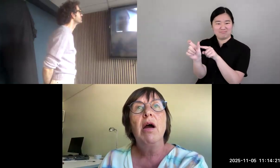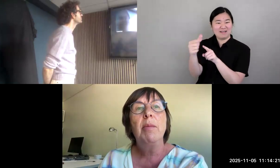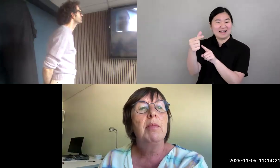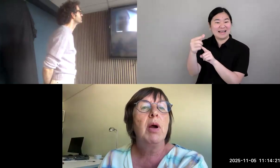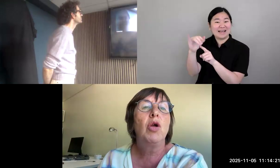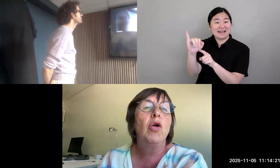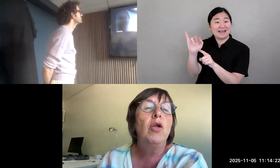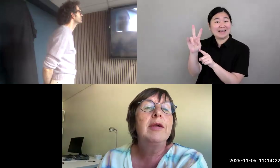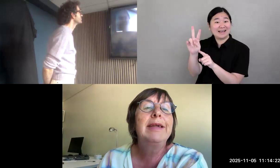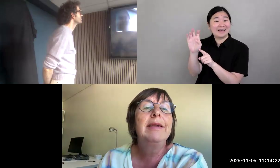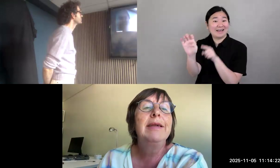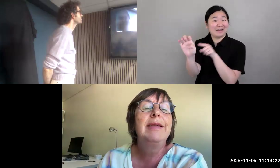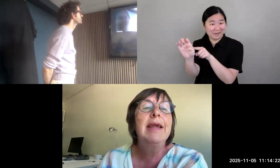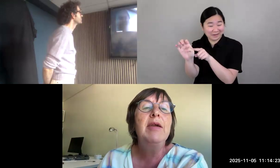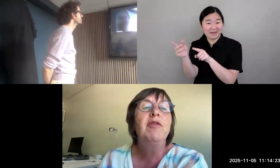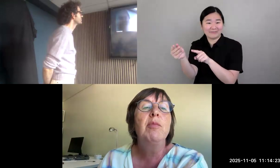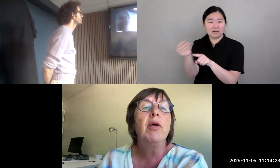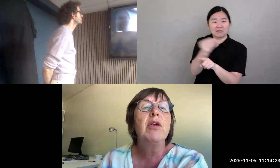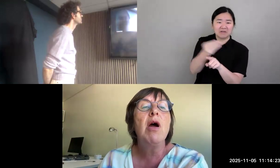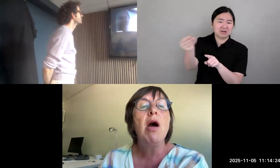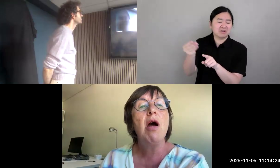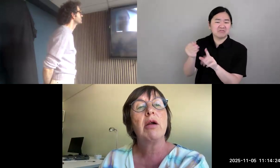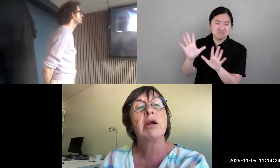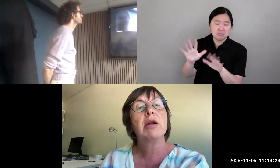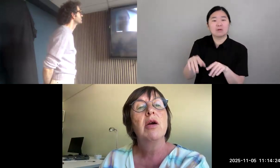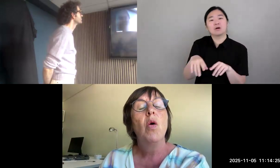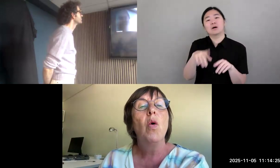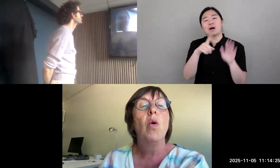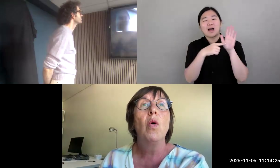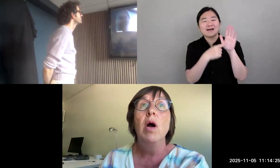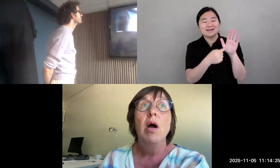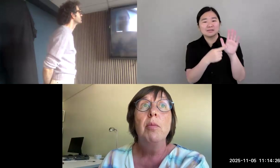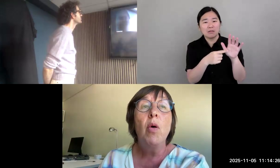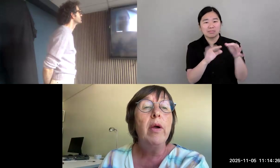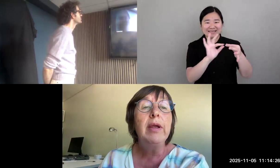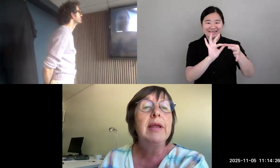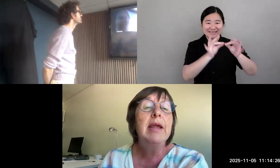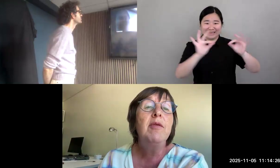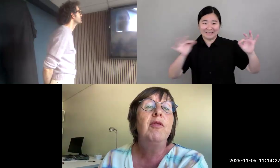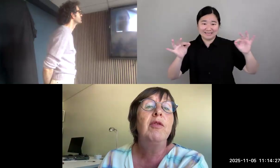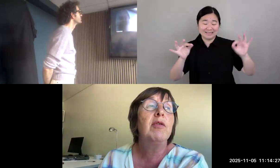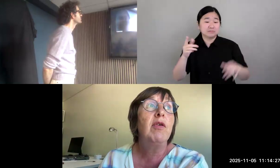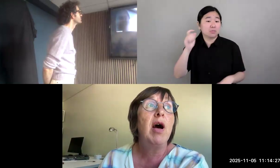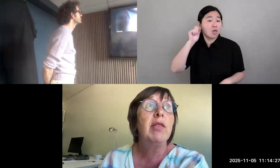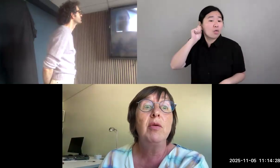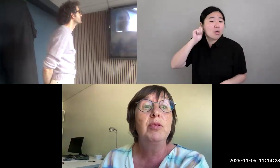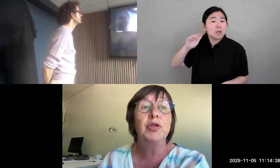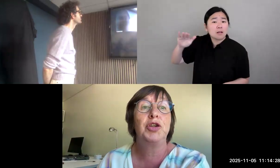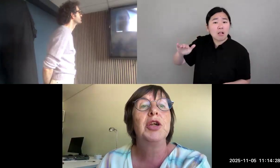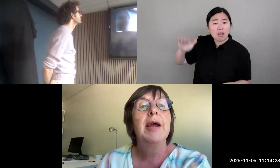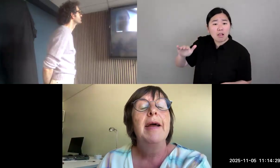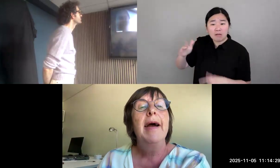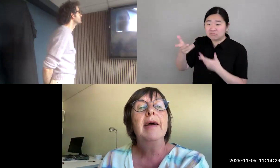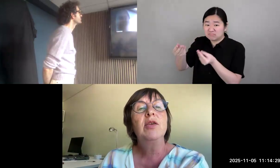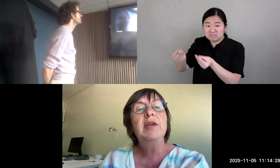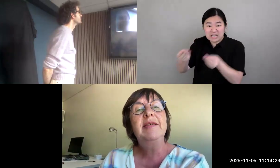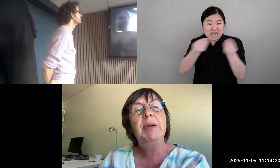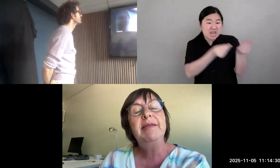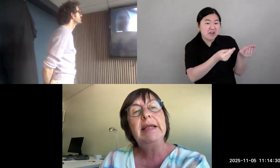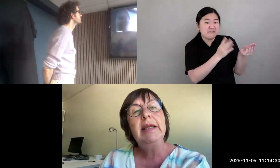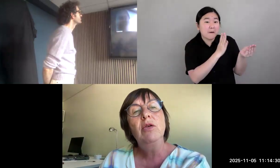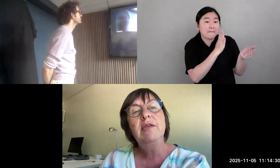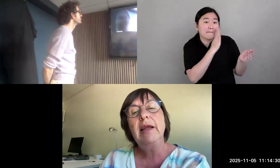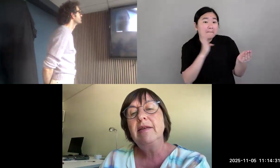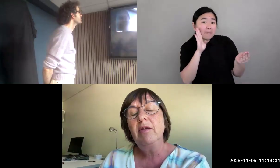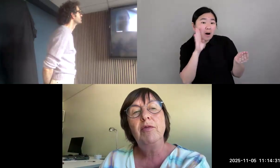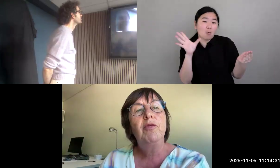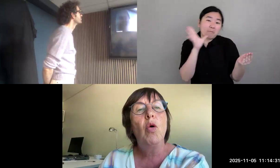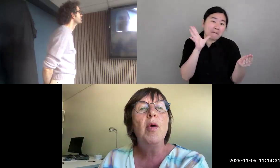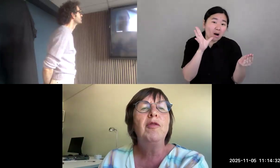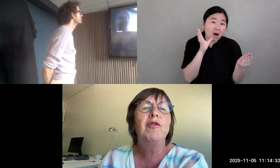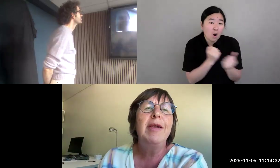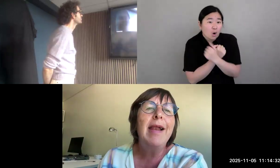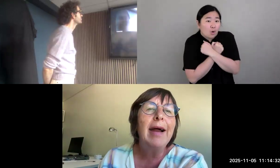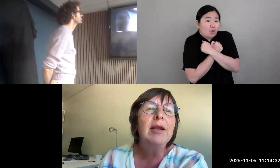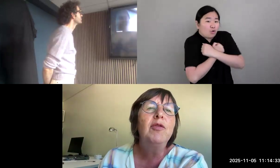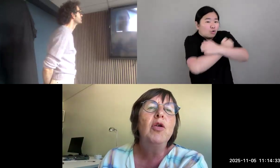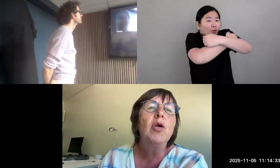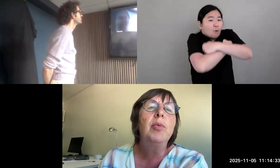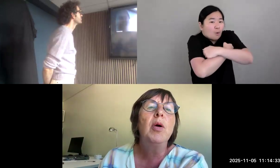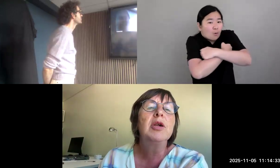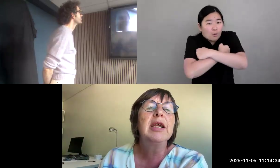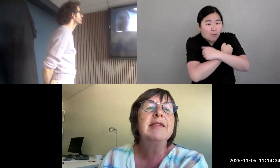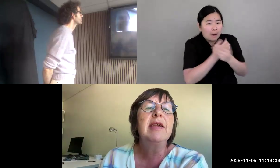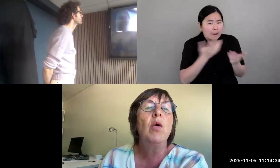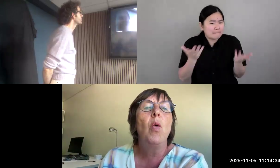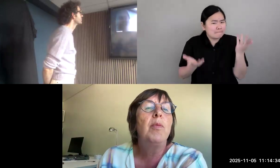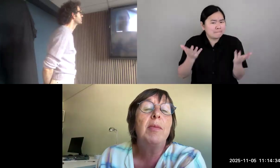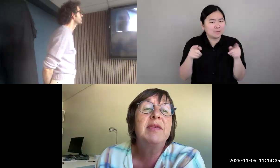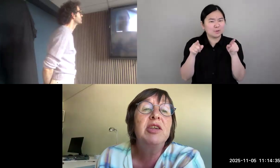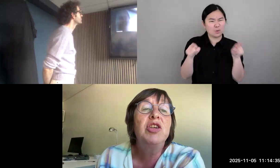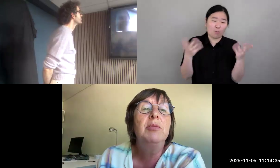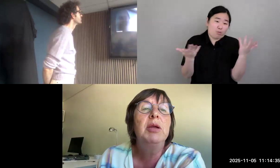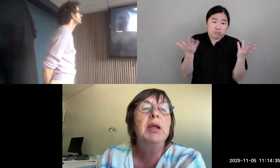girl gave mother a hug. Oh, boy - give - father - push. so it's basically used as a form of light verb, one can say, or preposition, maybe.